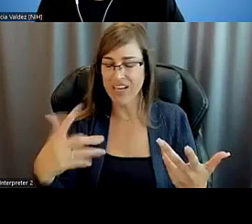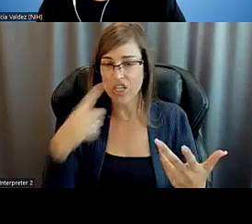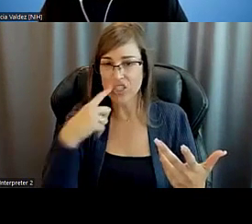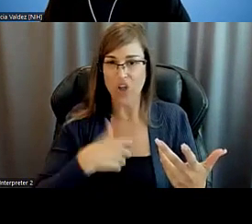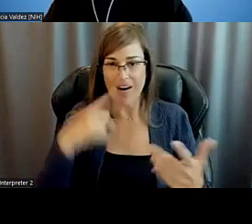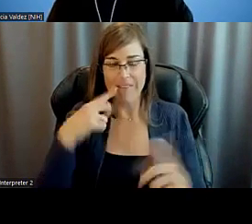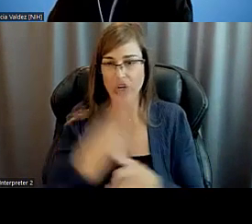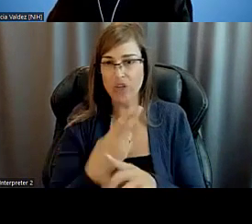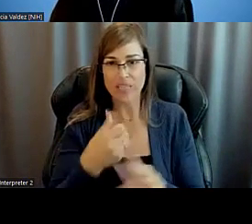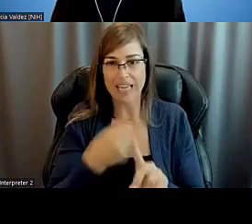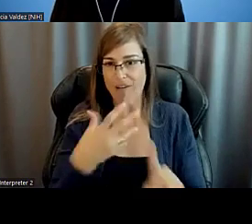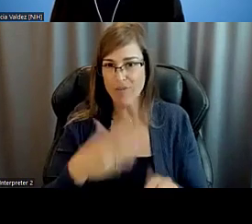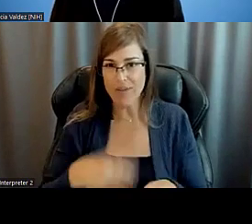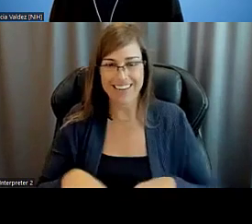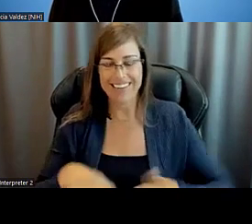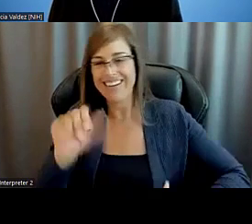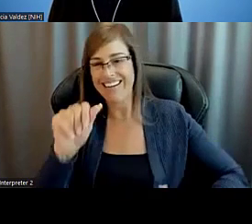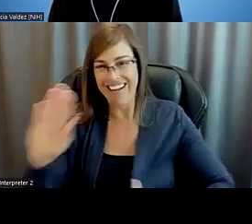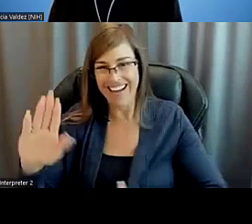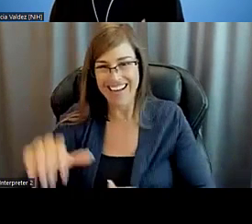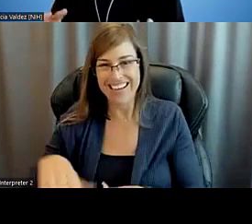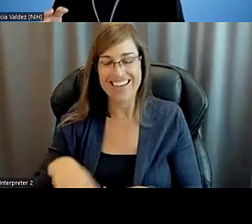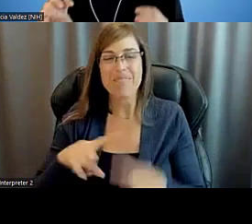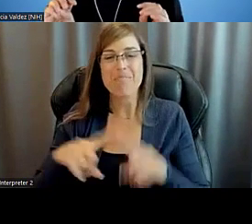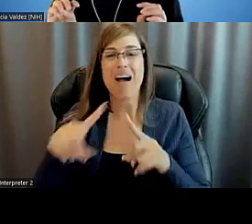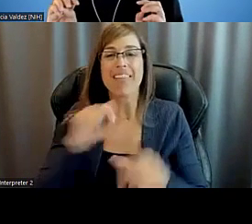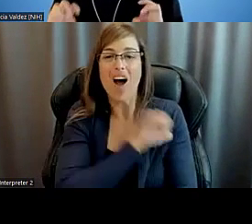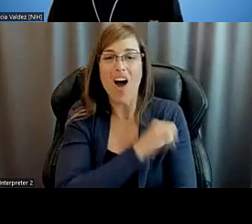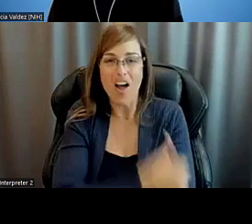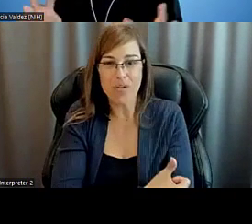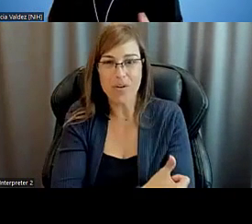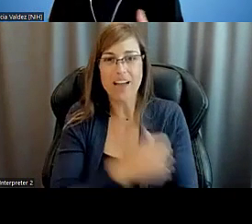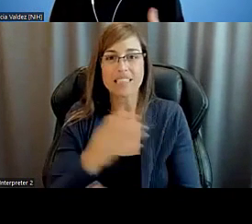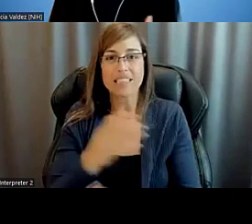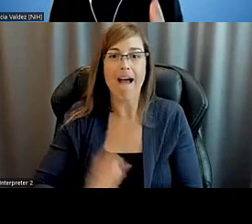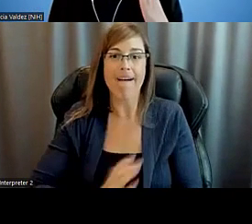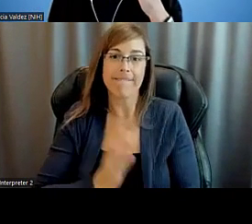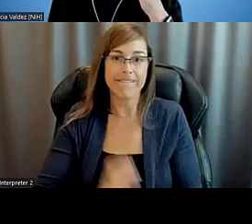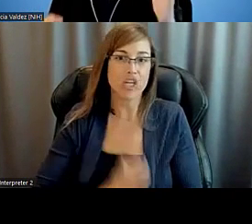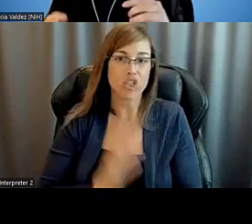It's the Authorized Official University .. . Authorized .. .